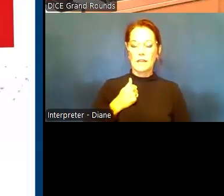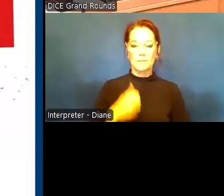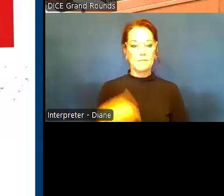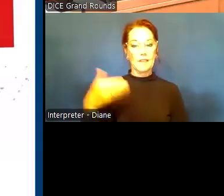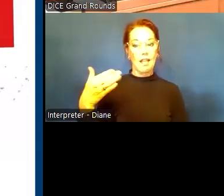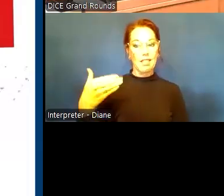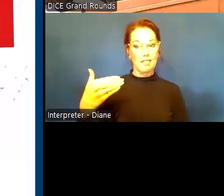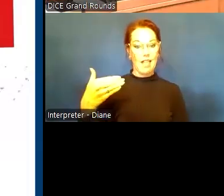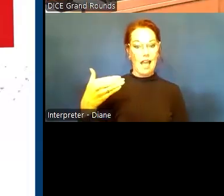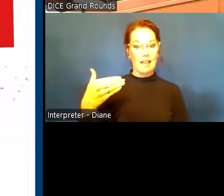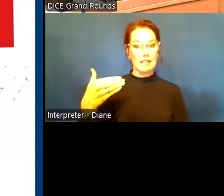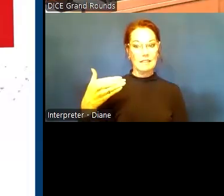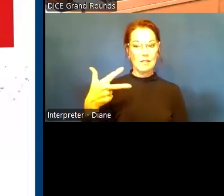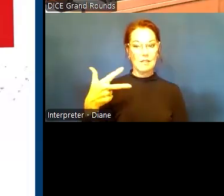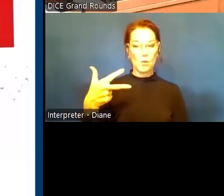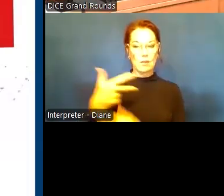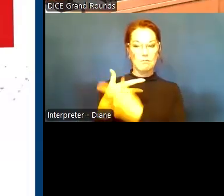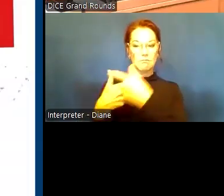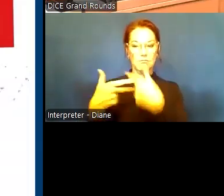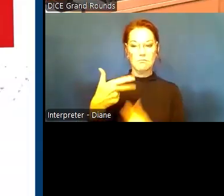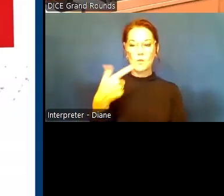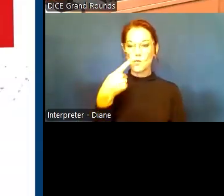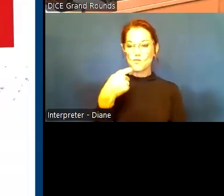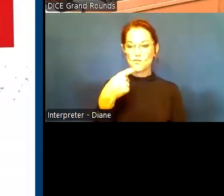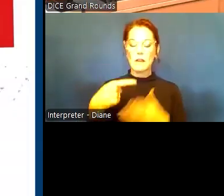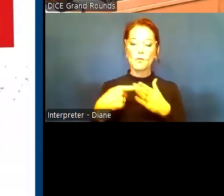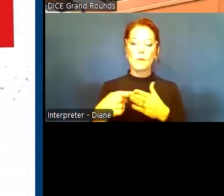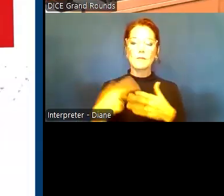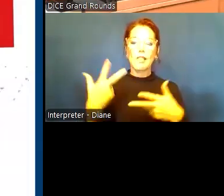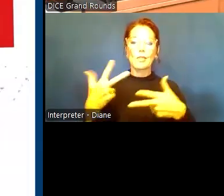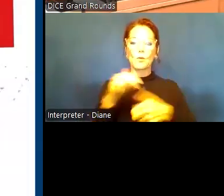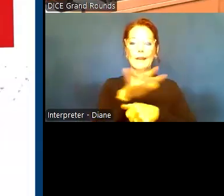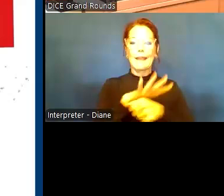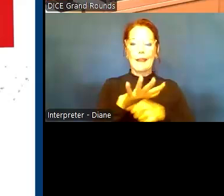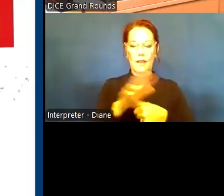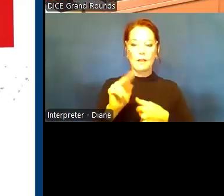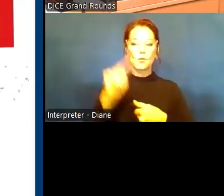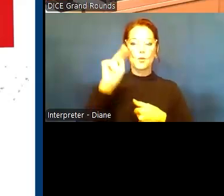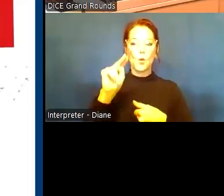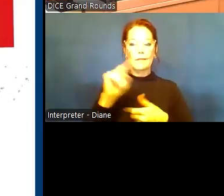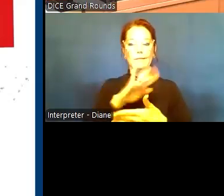three lines represents the kind of three sections of Vietnam North Vietnam Central Vietnam and South